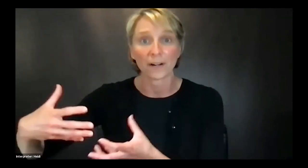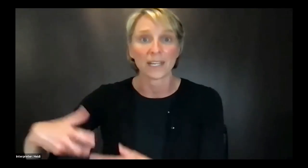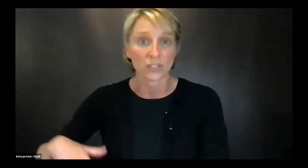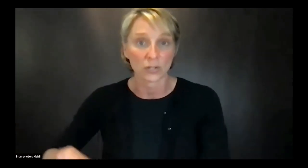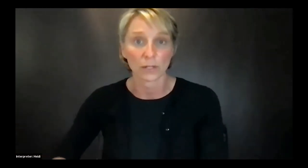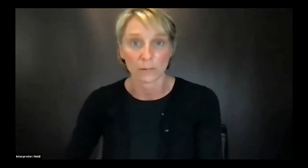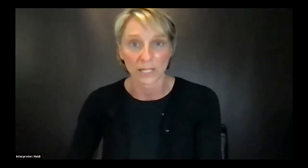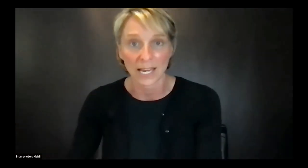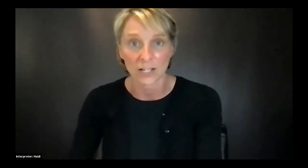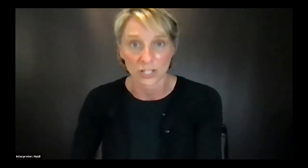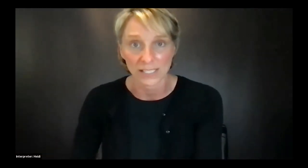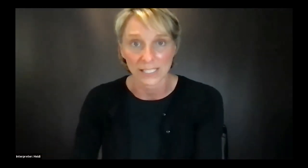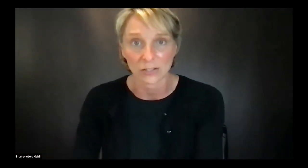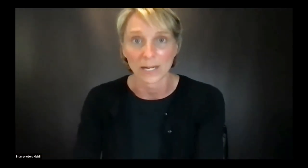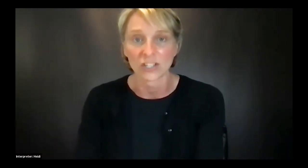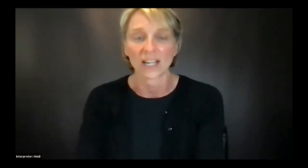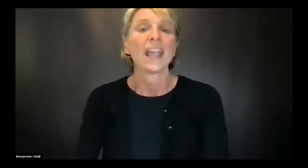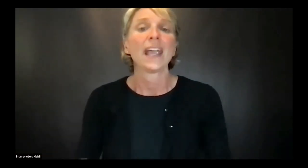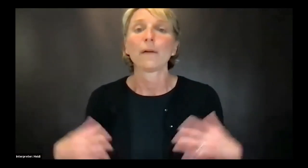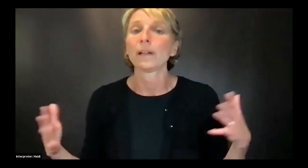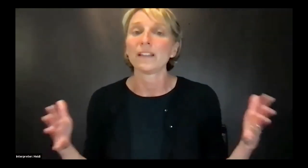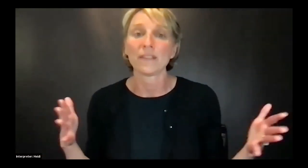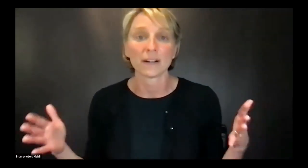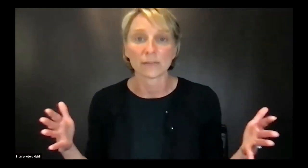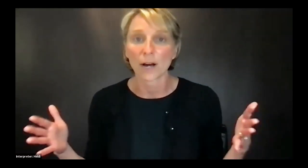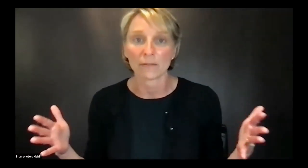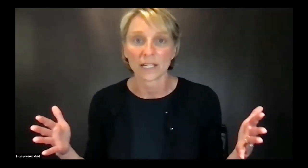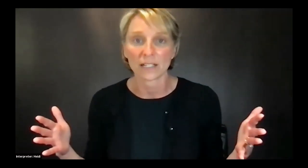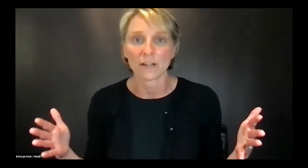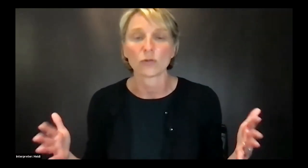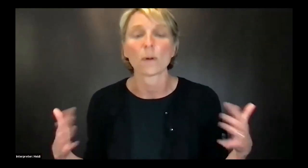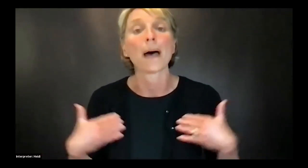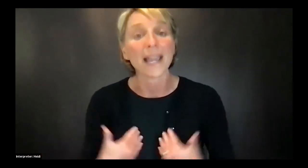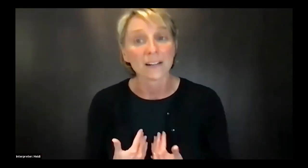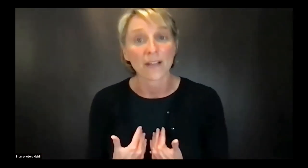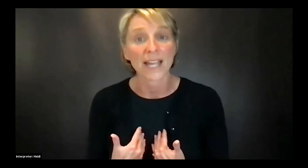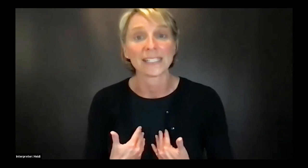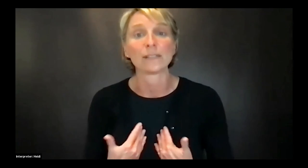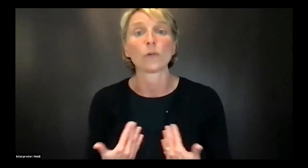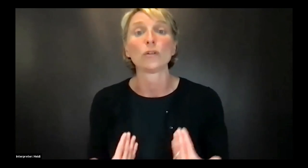in to a communication situation. It really varies for every individual. My advice is when you meet